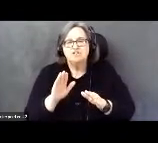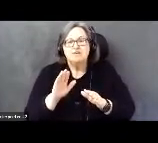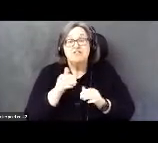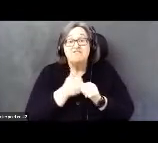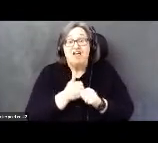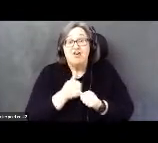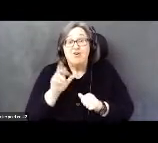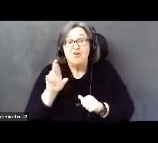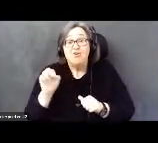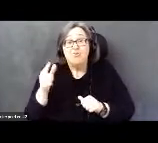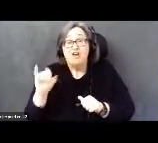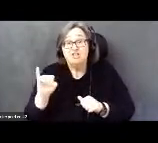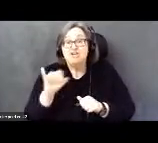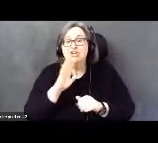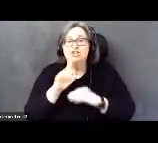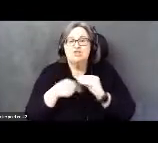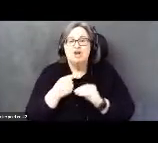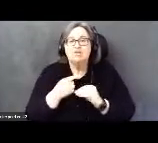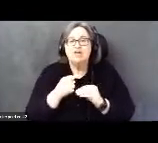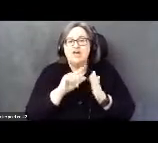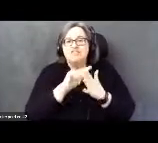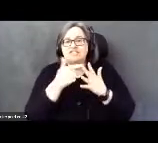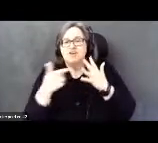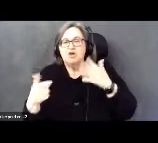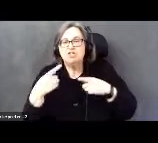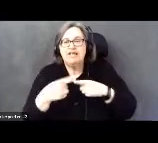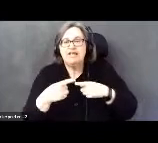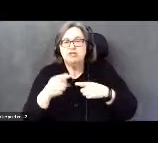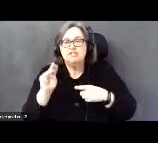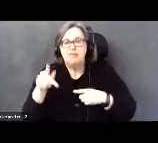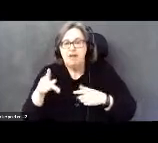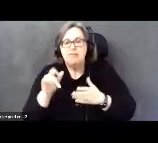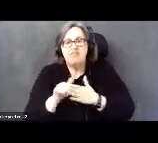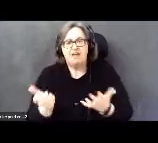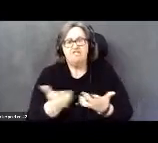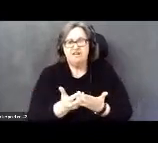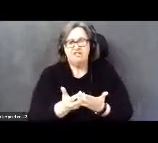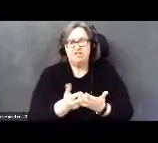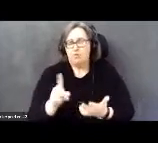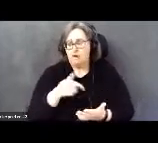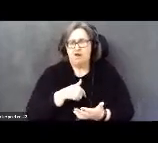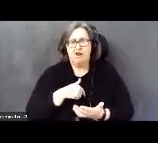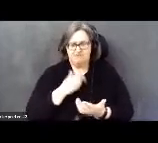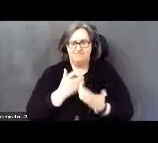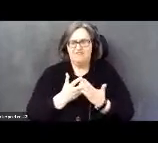who talked about the sequential intercept map. It fits with where I belong in the panel